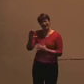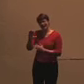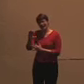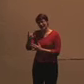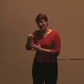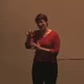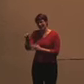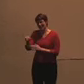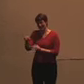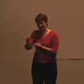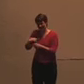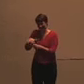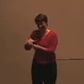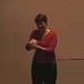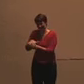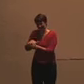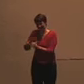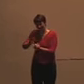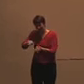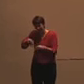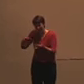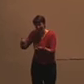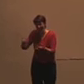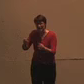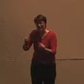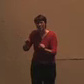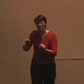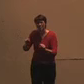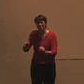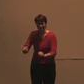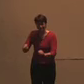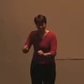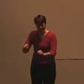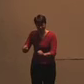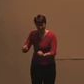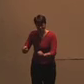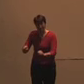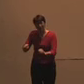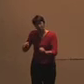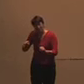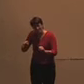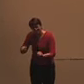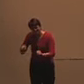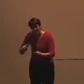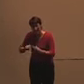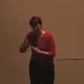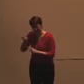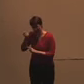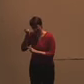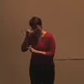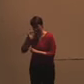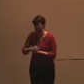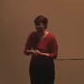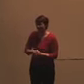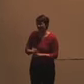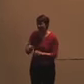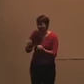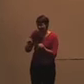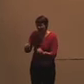It provides some possibilities to understand or possibilities to behave to it freely.